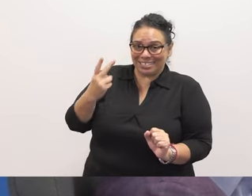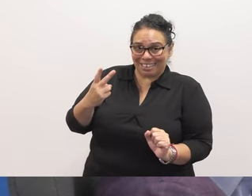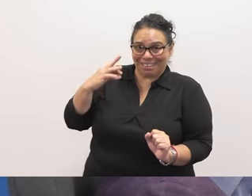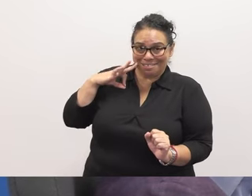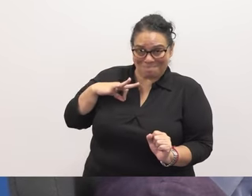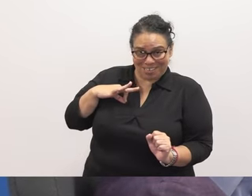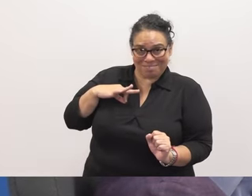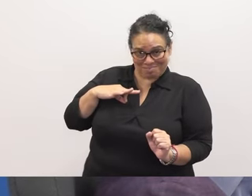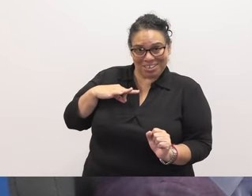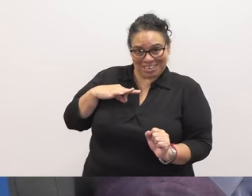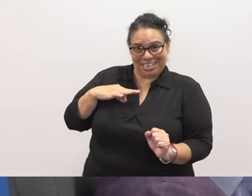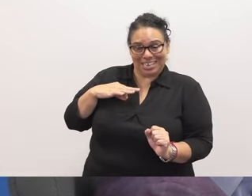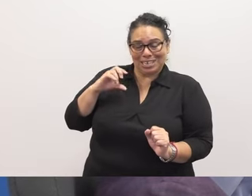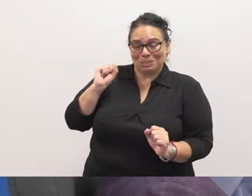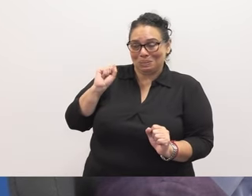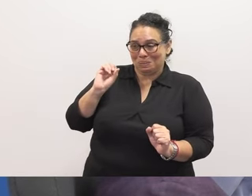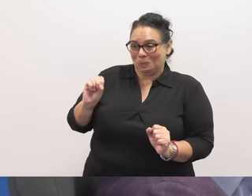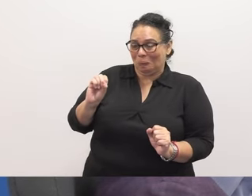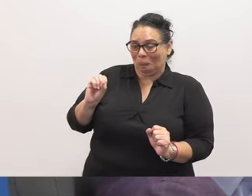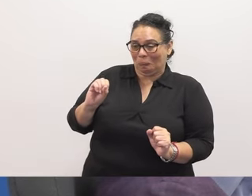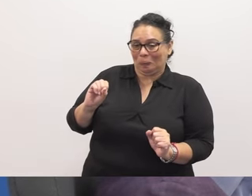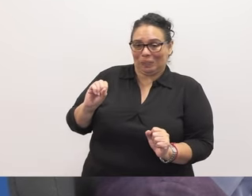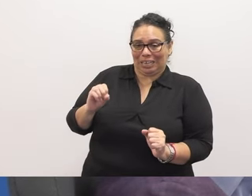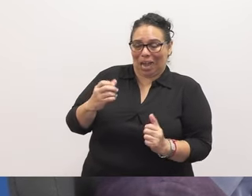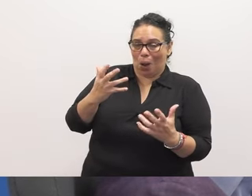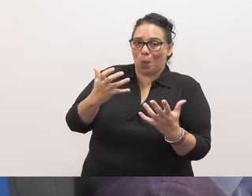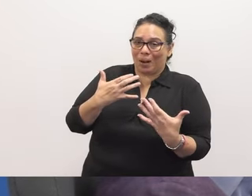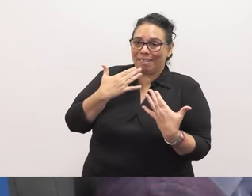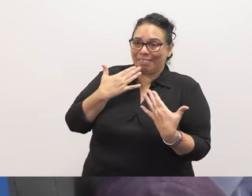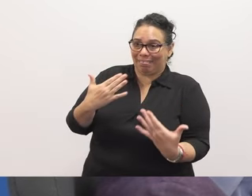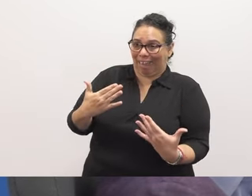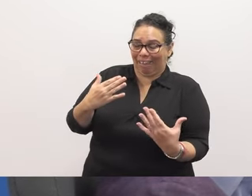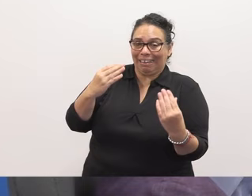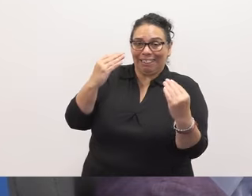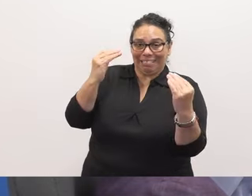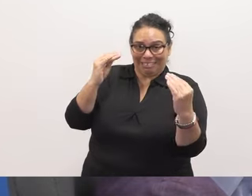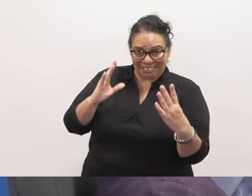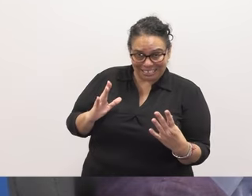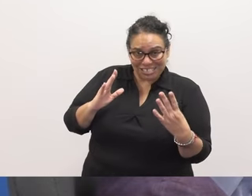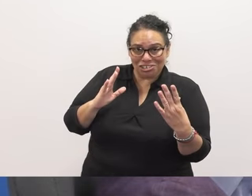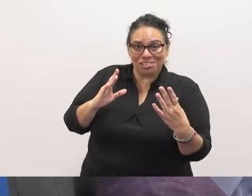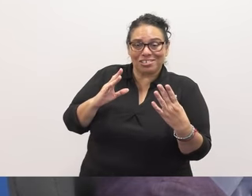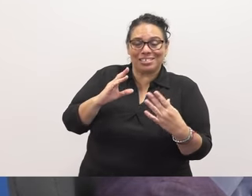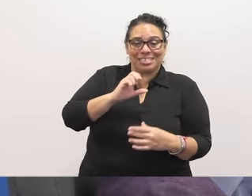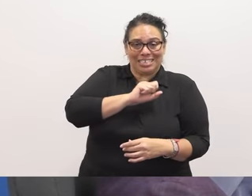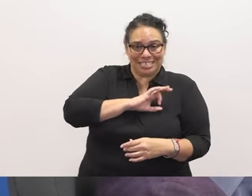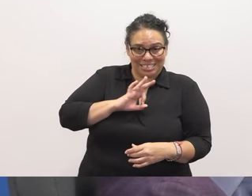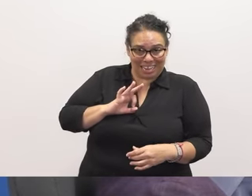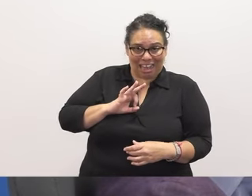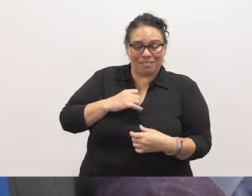And so I just wanna thank the teachers and staff for making that effort.